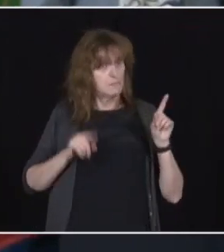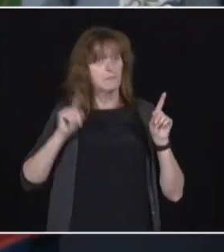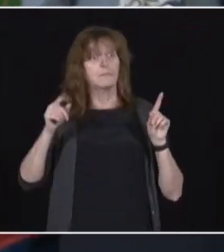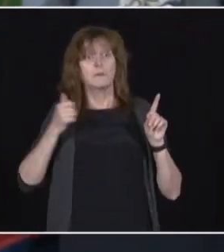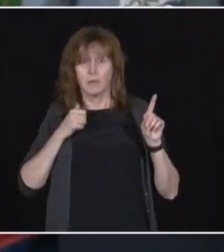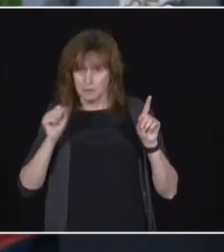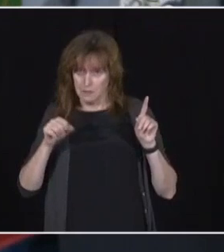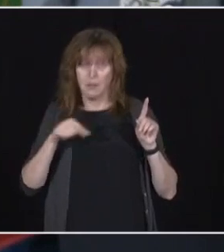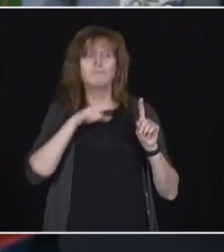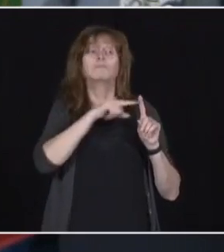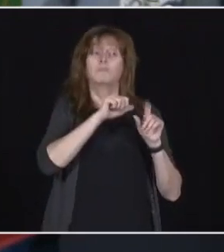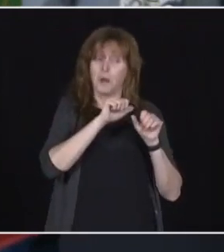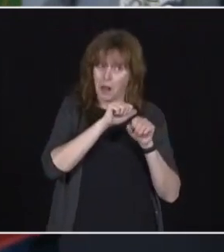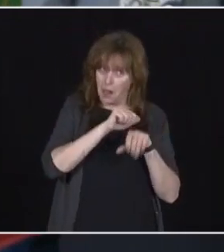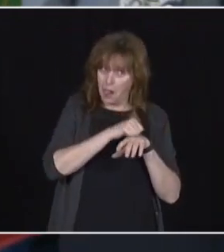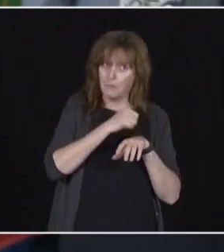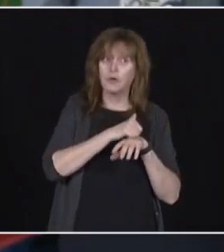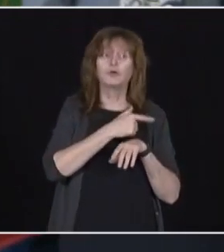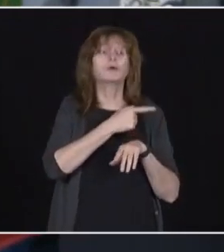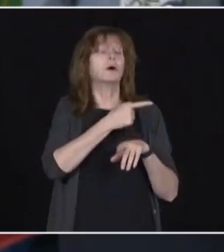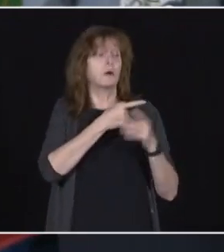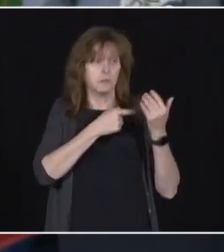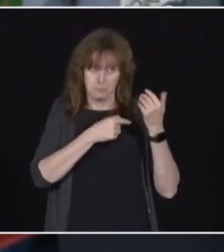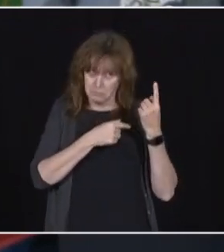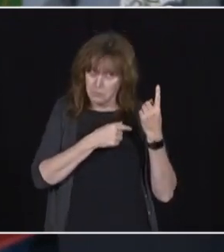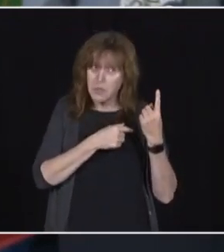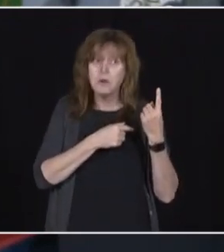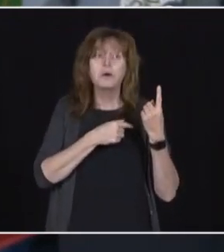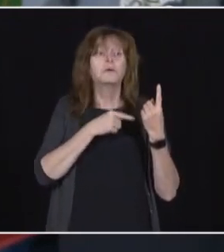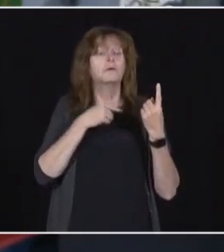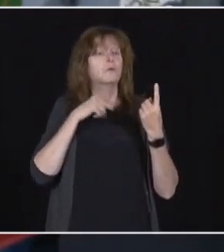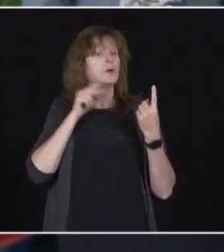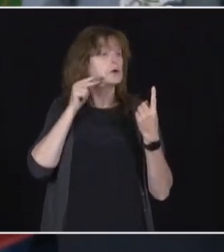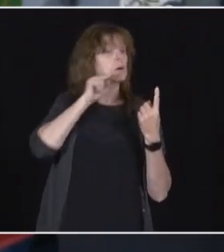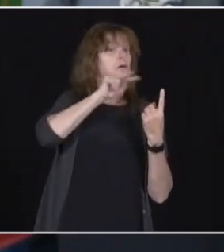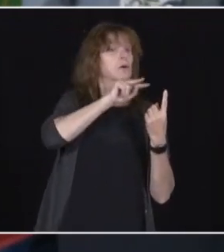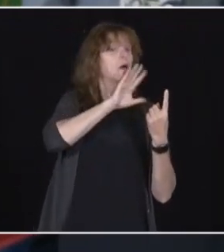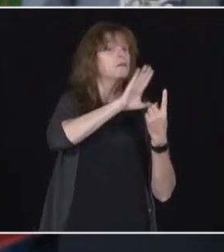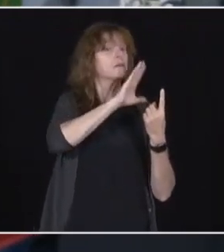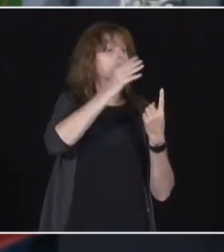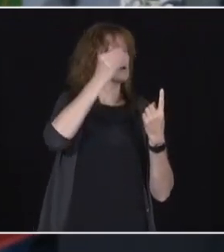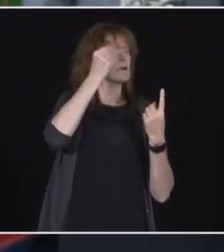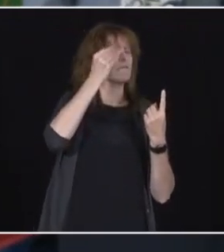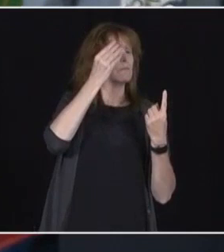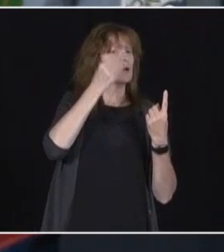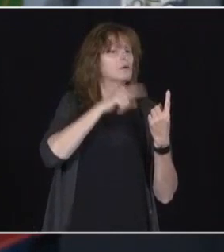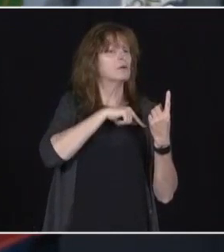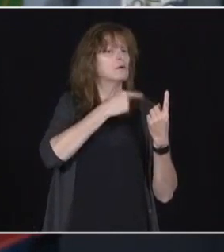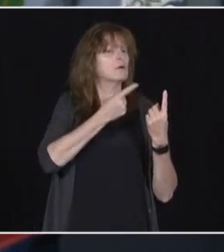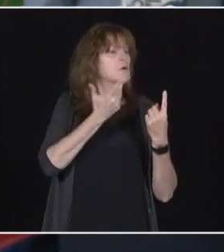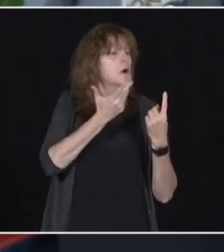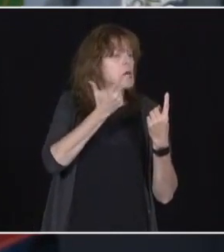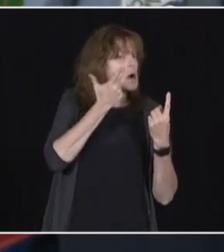So, there are some used in Canada this far, as the premier said. In Alberta, they have had one run on that and